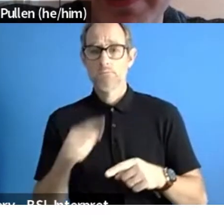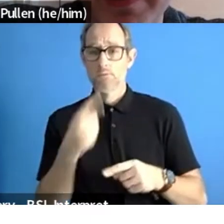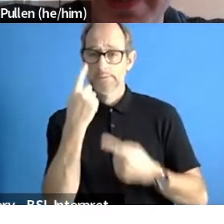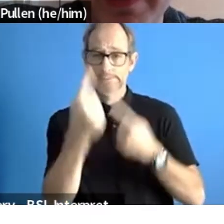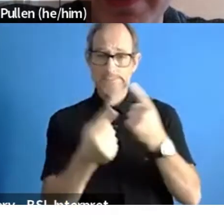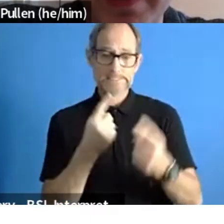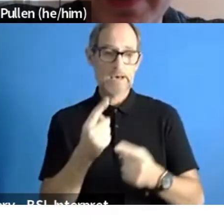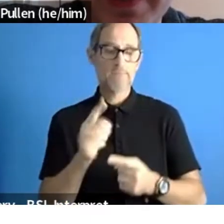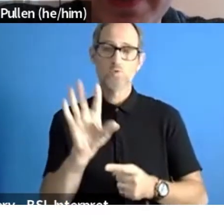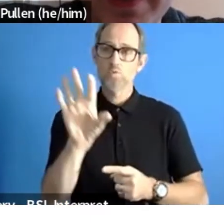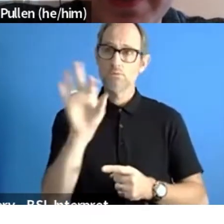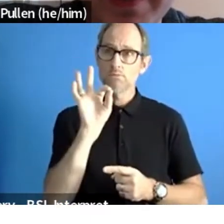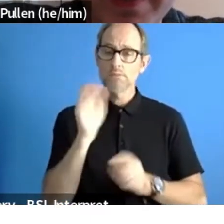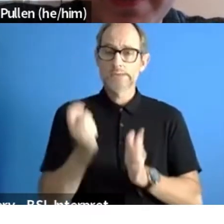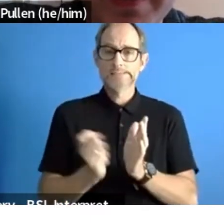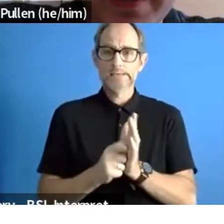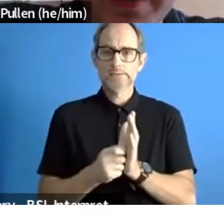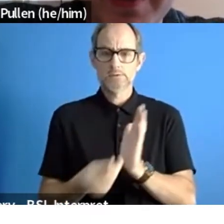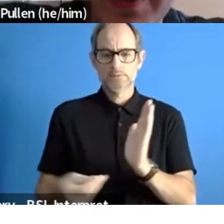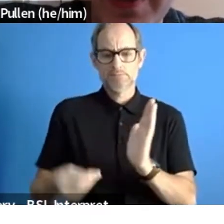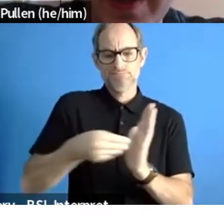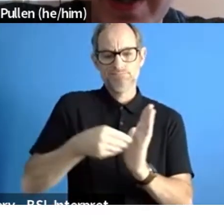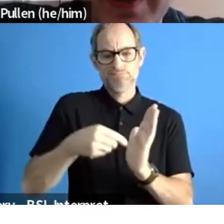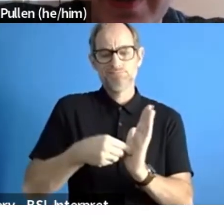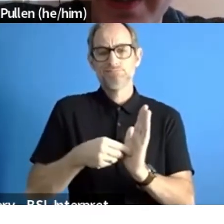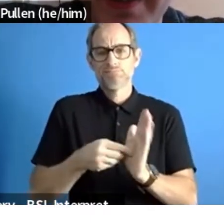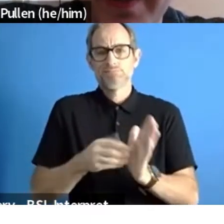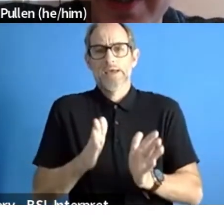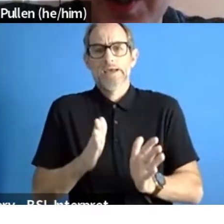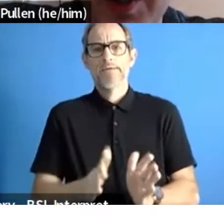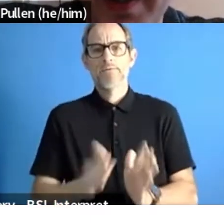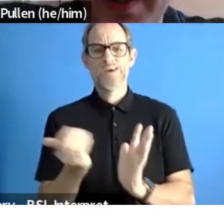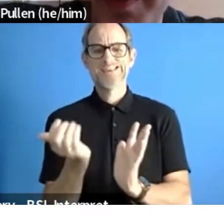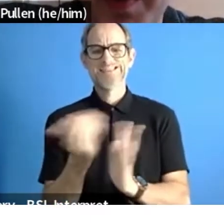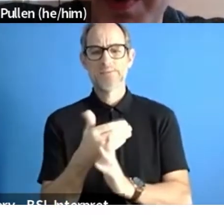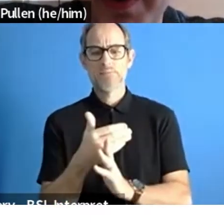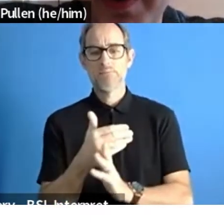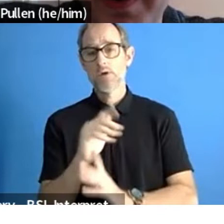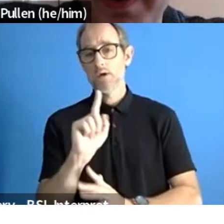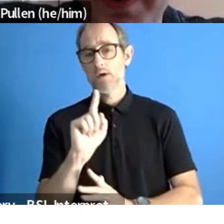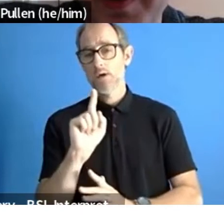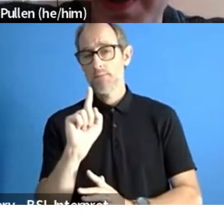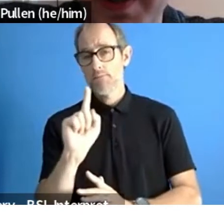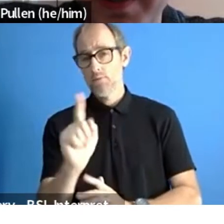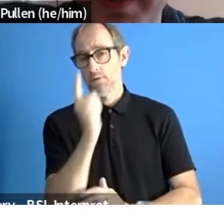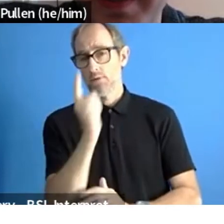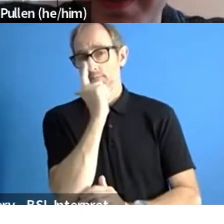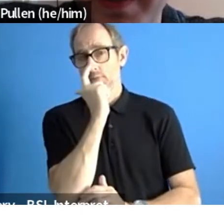invitation to tender, it's not unlikely that you end up with no supply that he